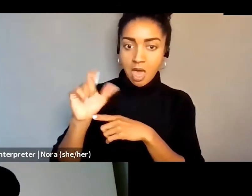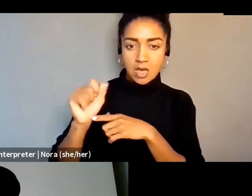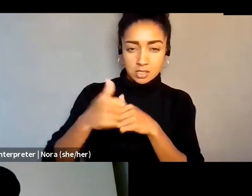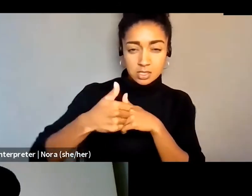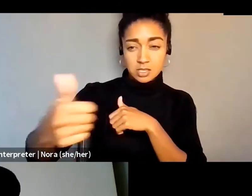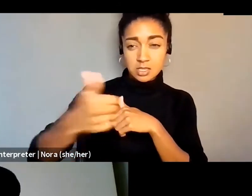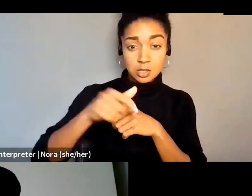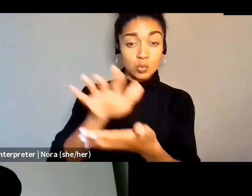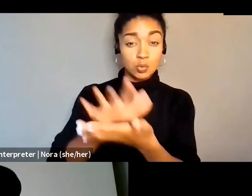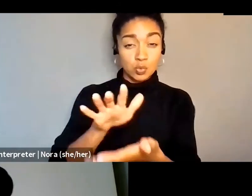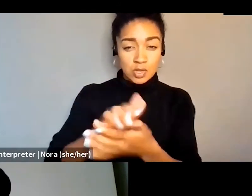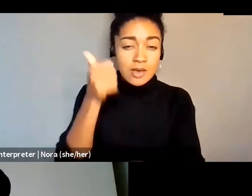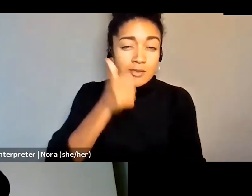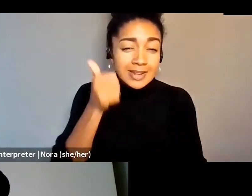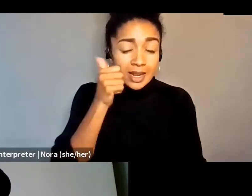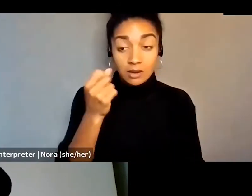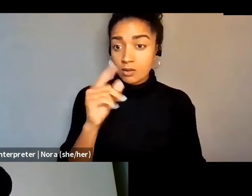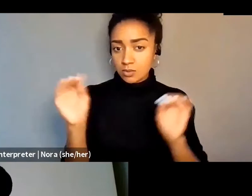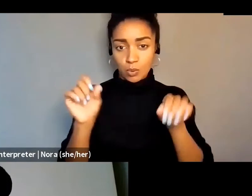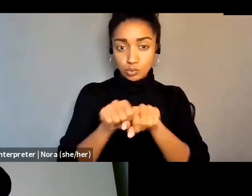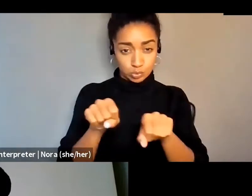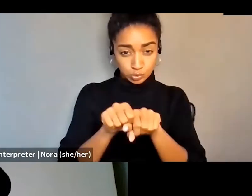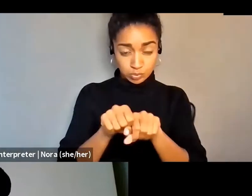these issues - family struggling with paying school fees.